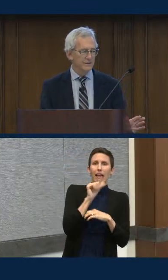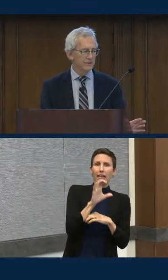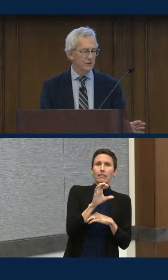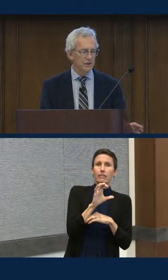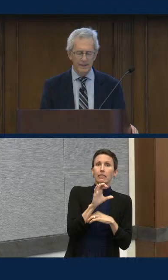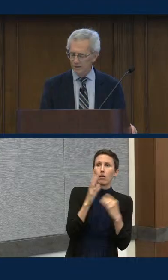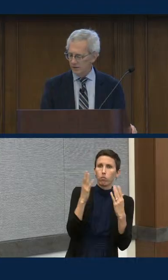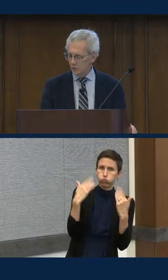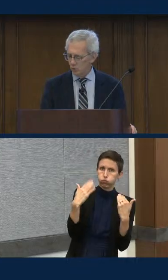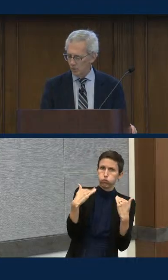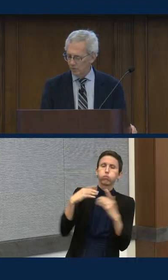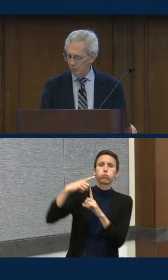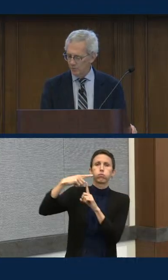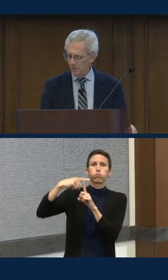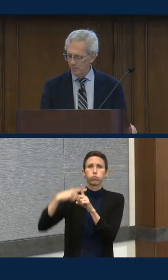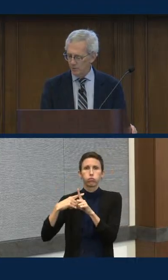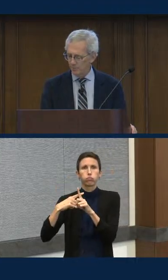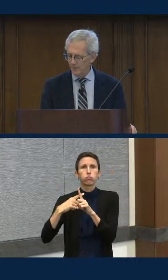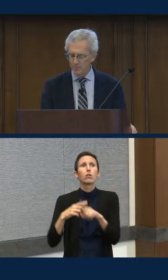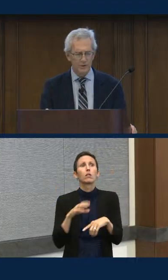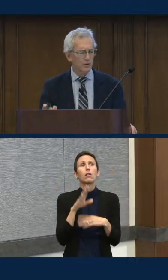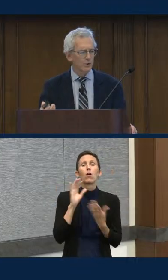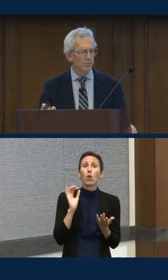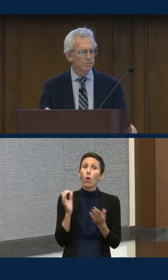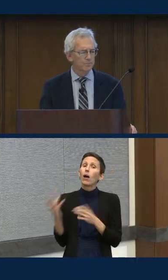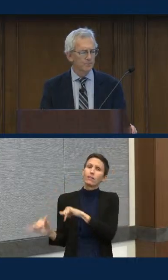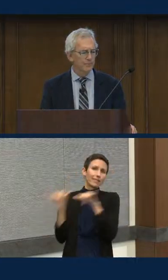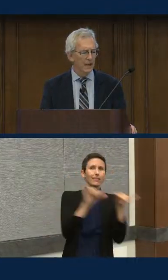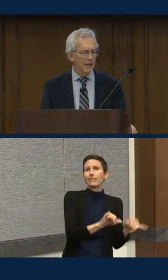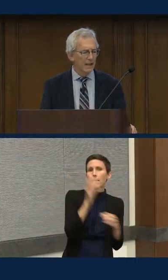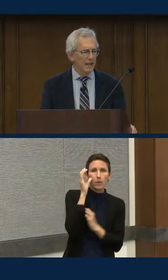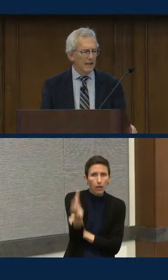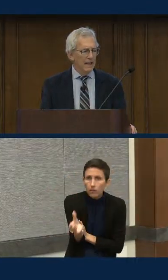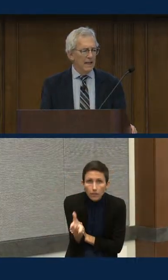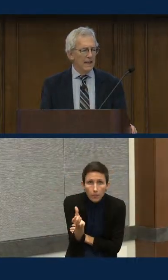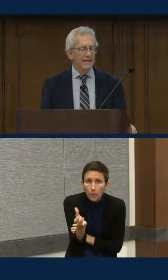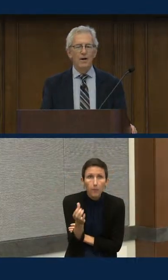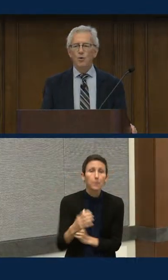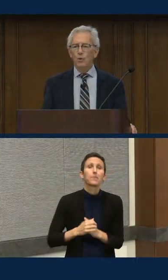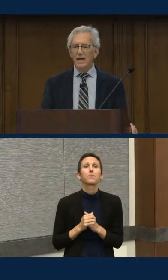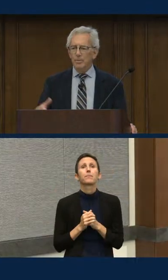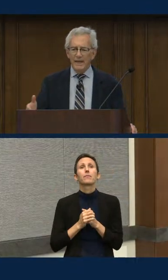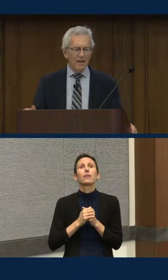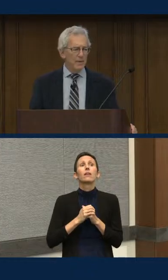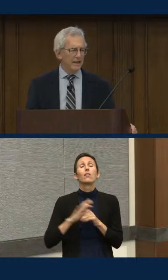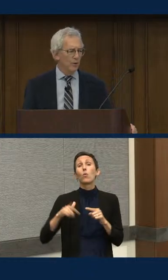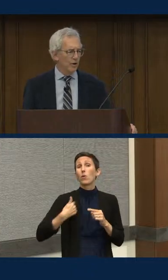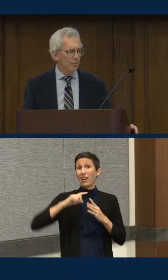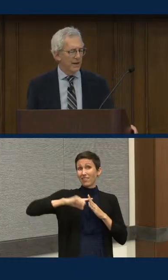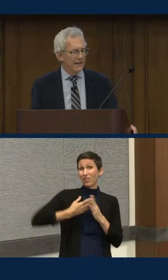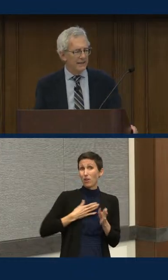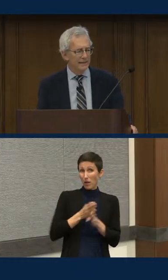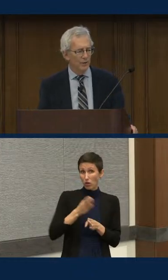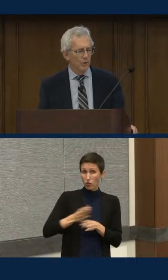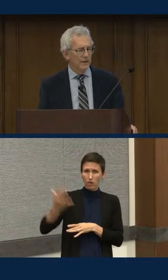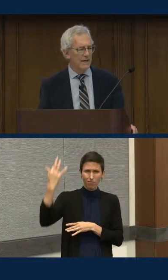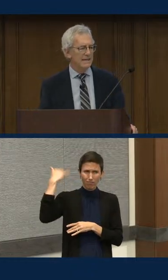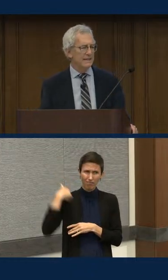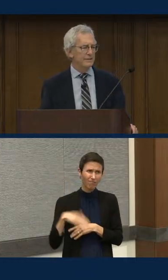control of room temperature as I'm going to show you. Now, when I began my career back